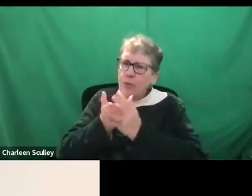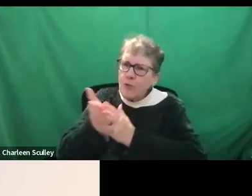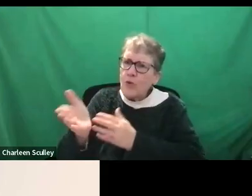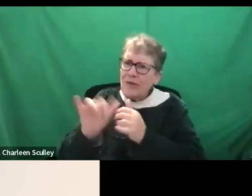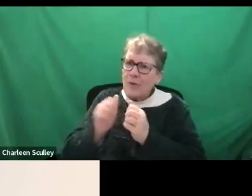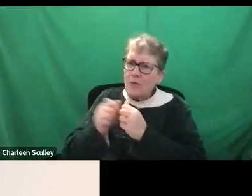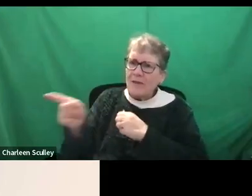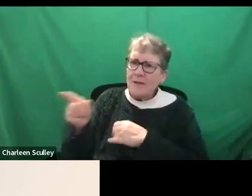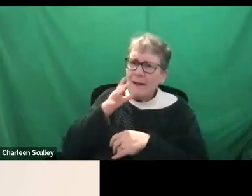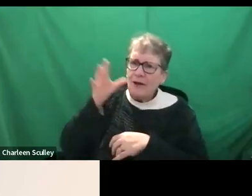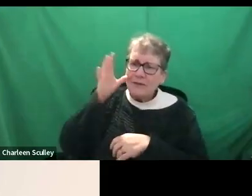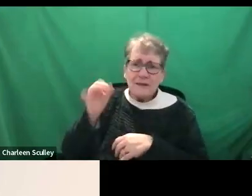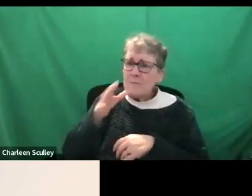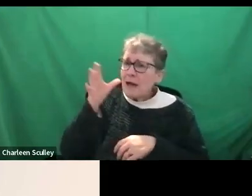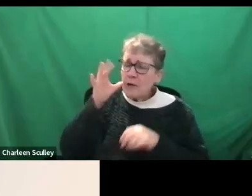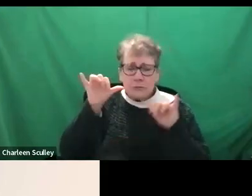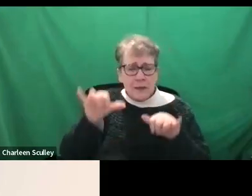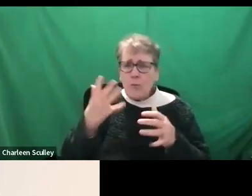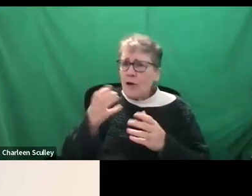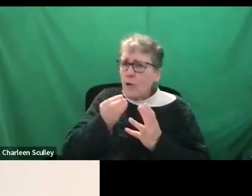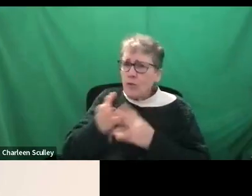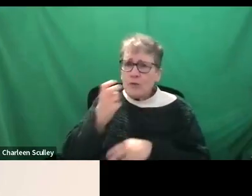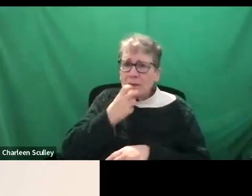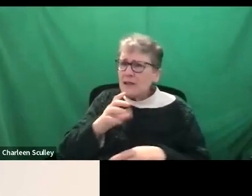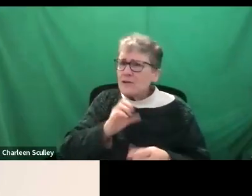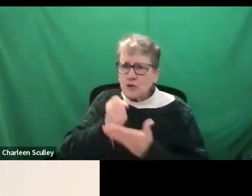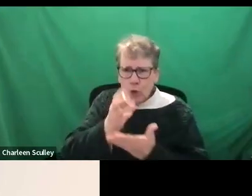and give the parents a chance to look through all of that with them.